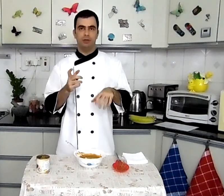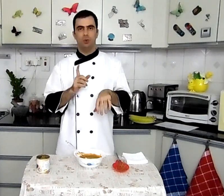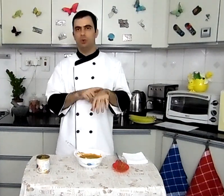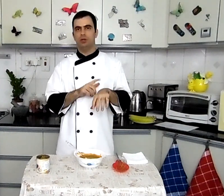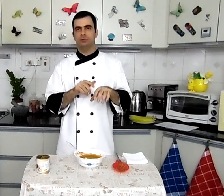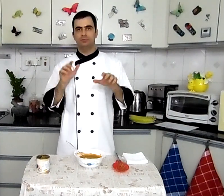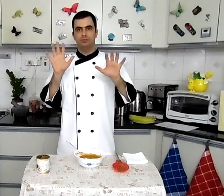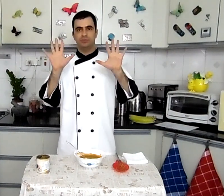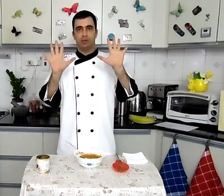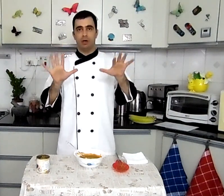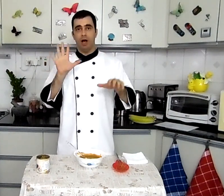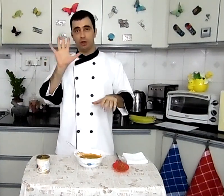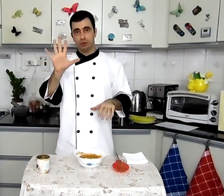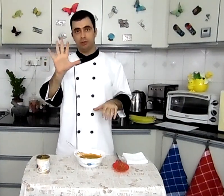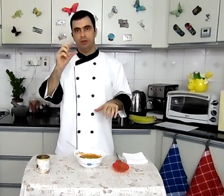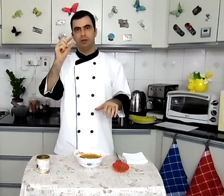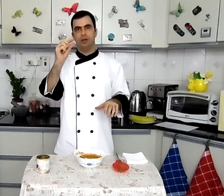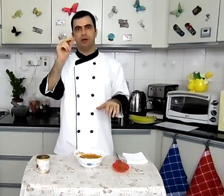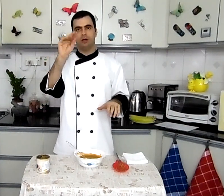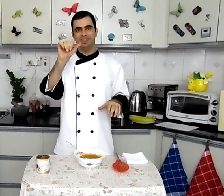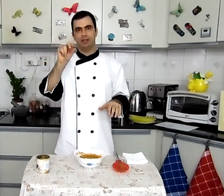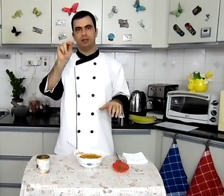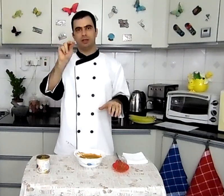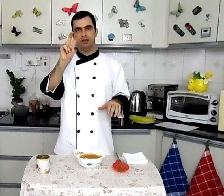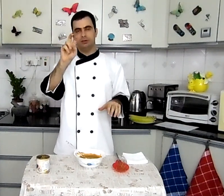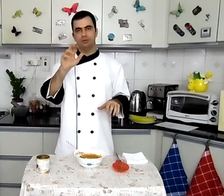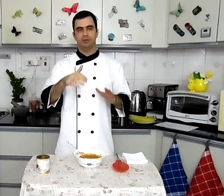We will keep it in the fridge for 15 minutes سنضعها بالبراد/ الثلاجة لمدة 15 دقيقة